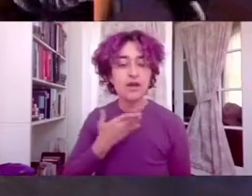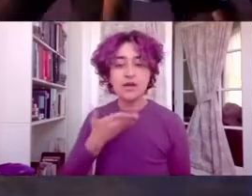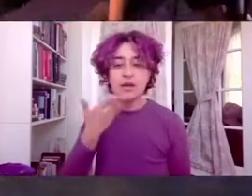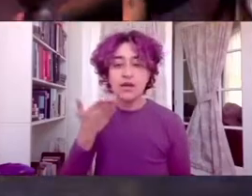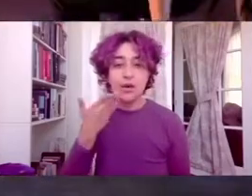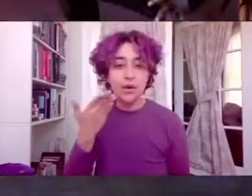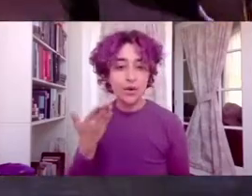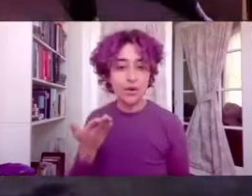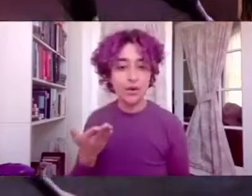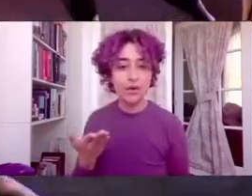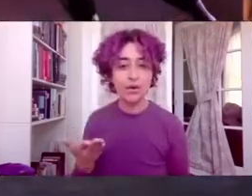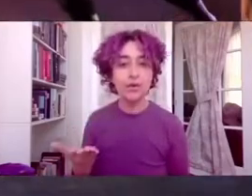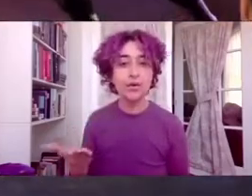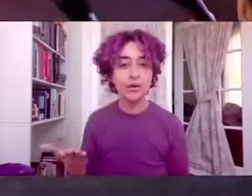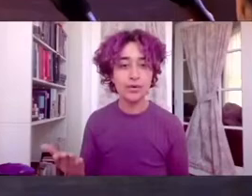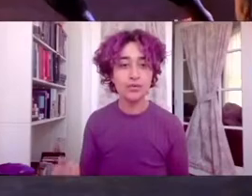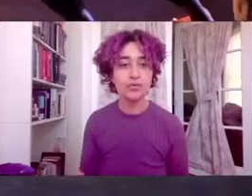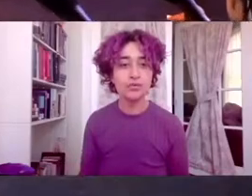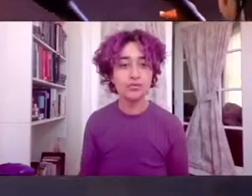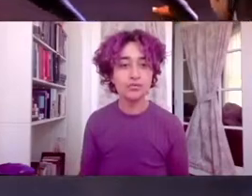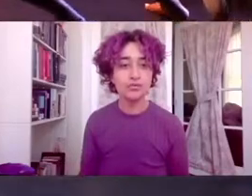(chimes playing)